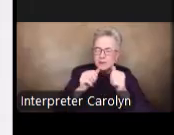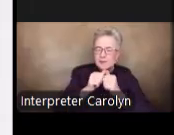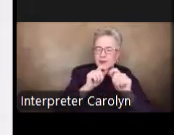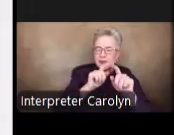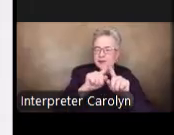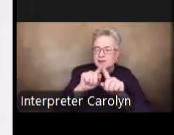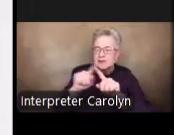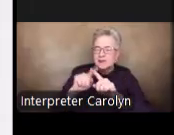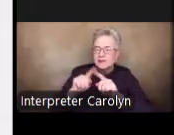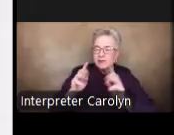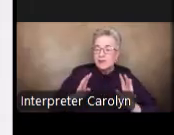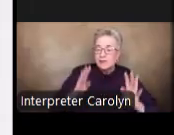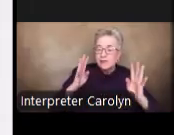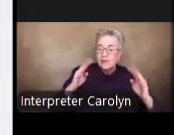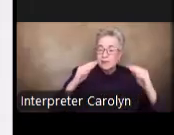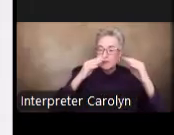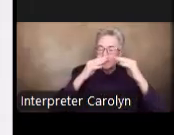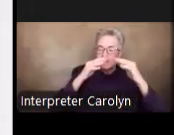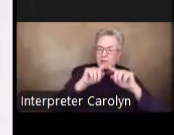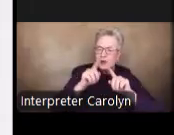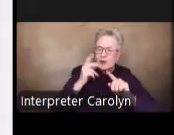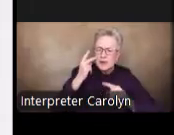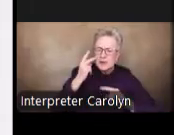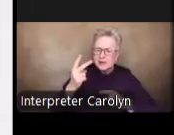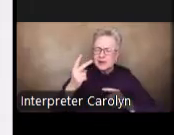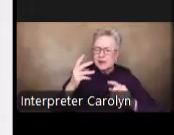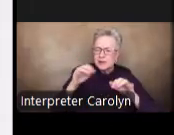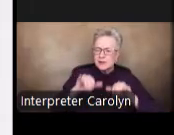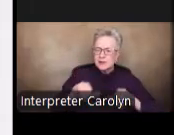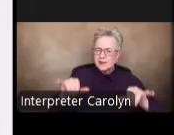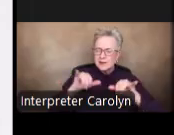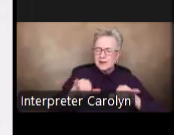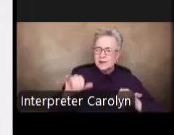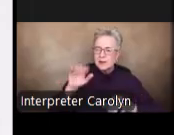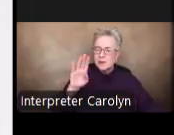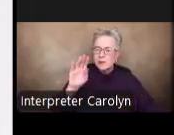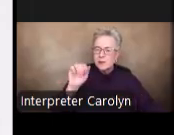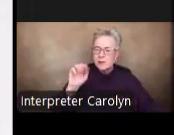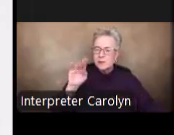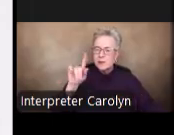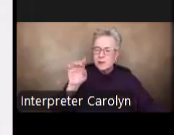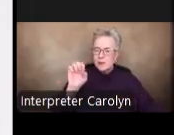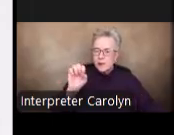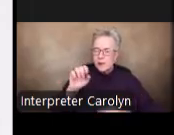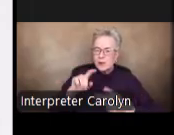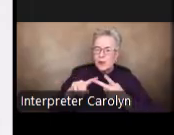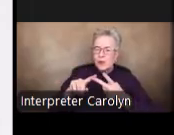stage, and that repeated babble or sign pattern becomes a word when it's attached to meaning.